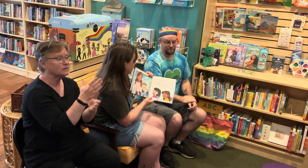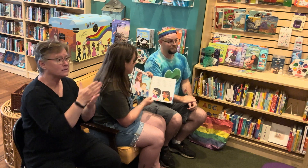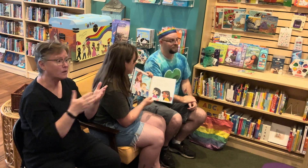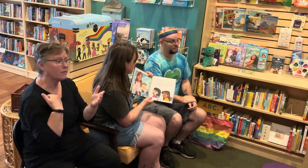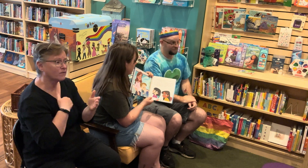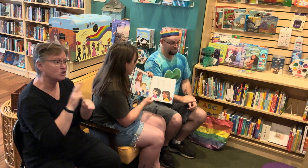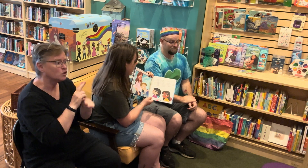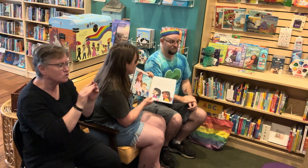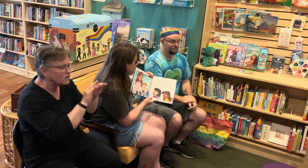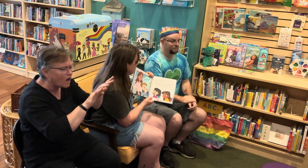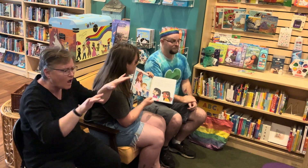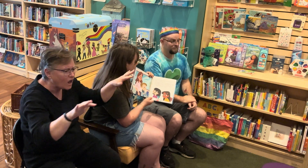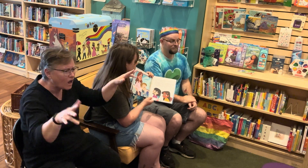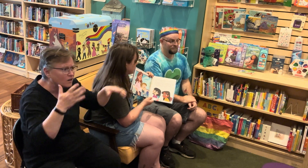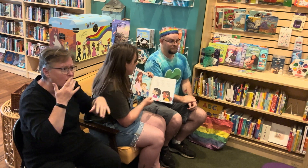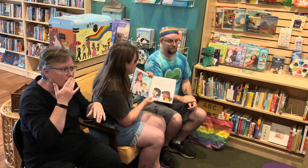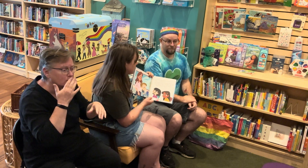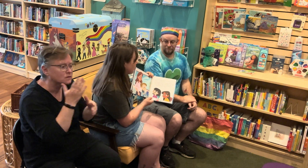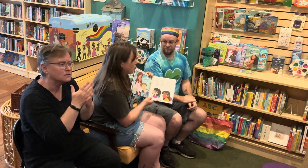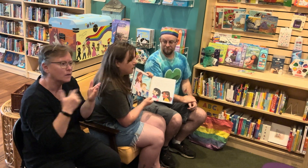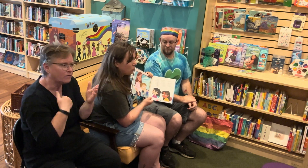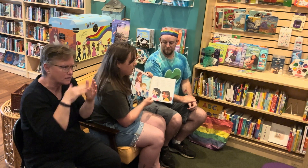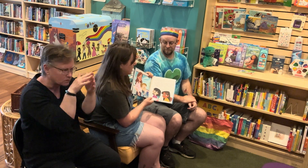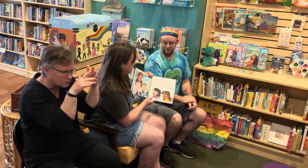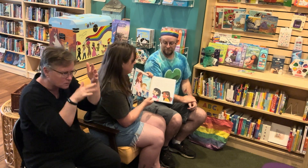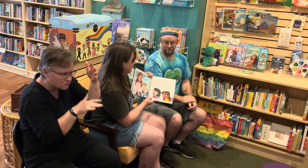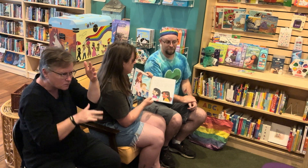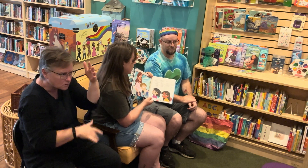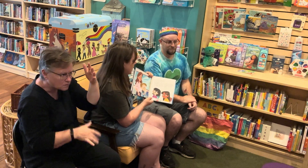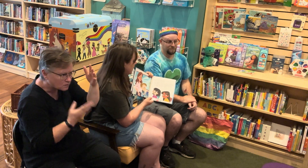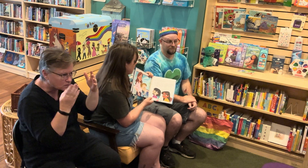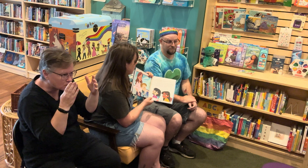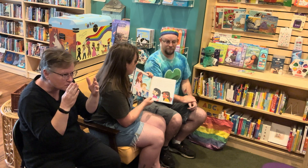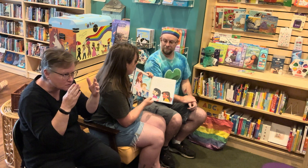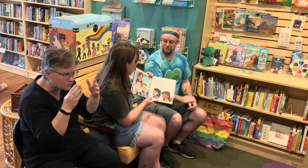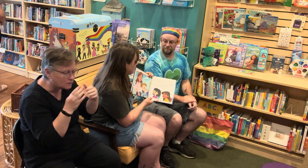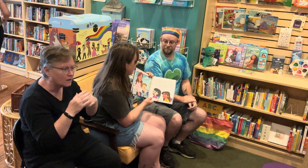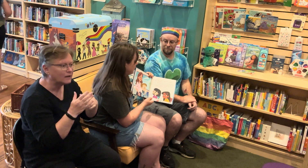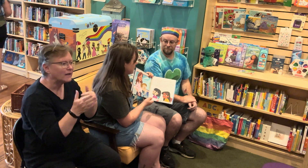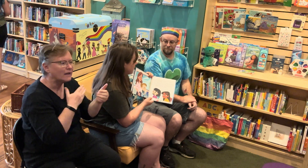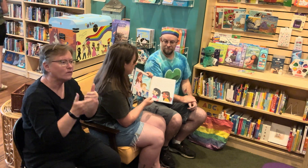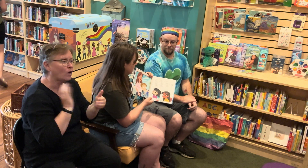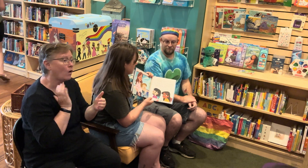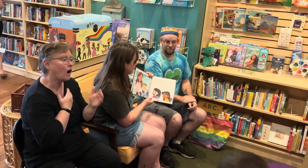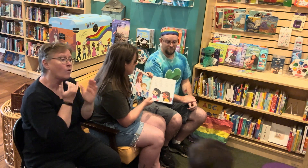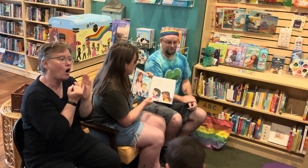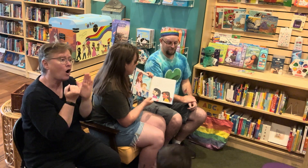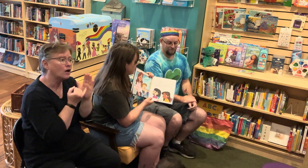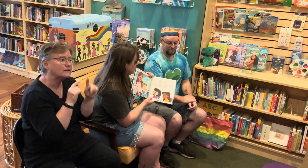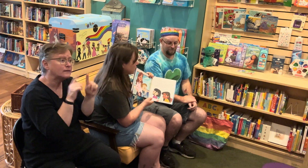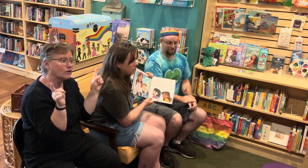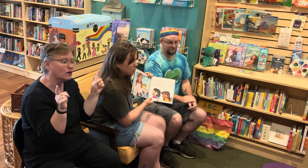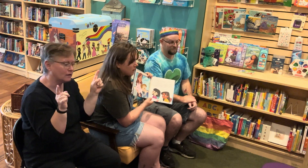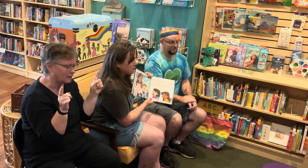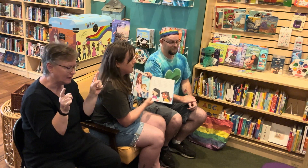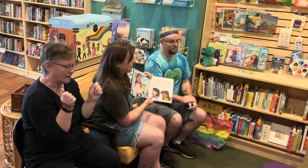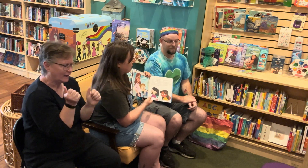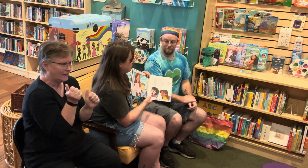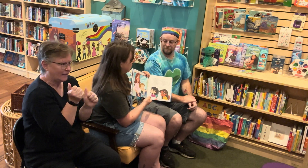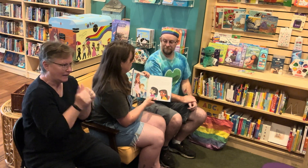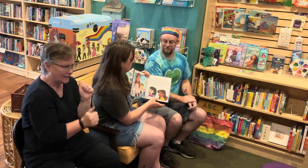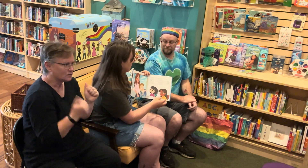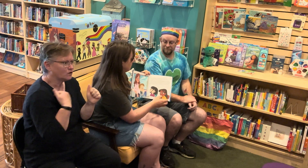colors, and some of us use shades of only one. Even though our art may be different, each is just as special."